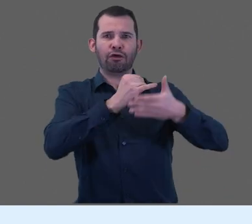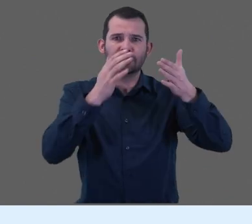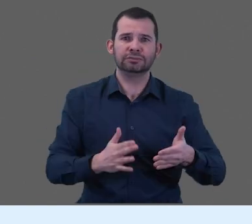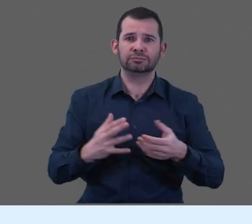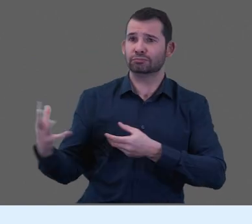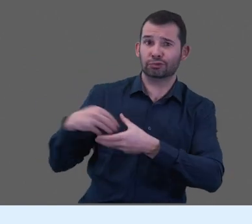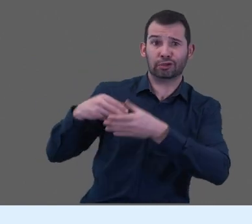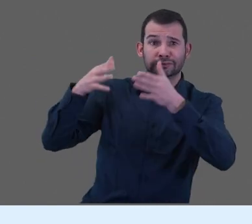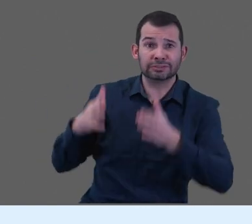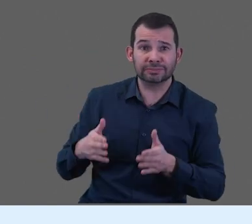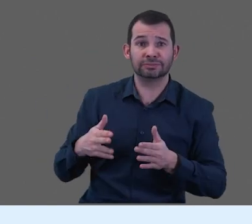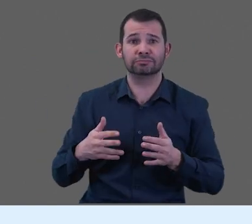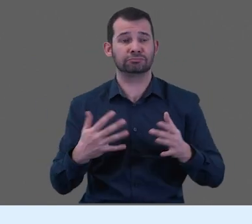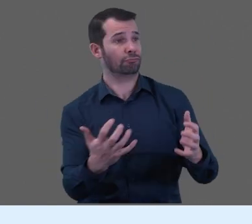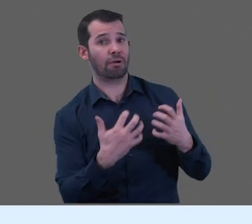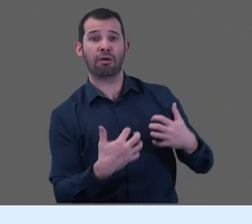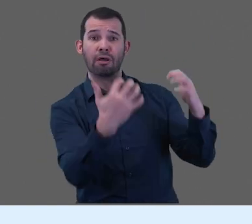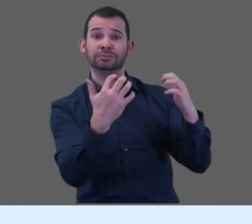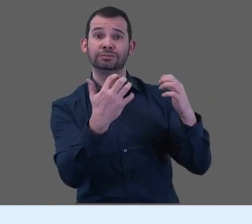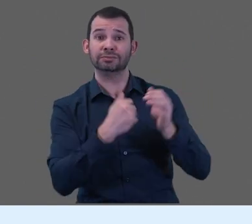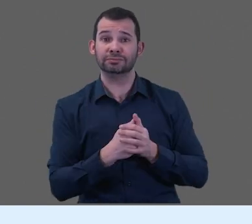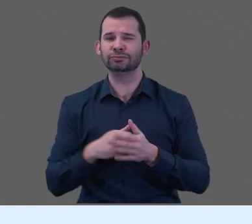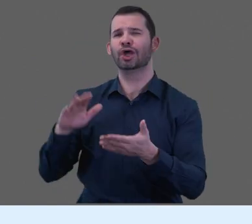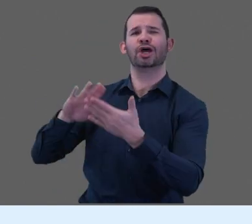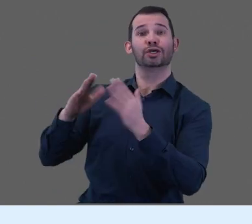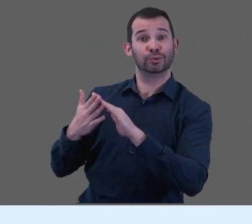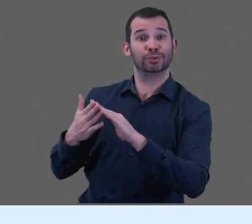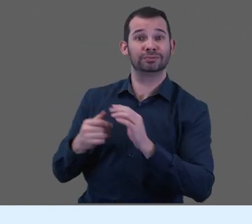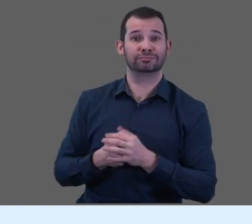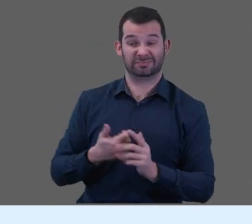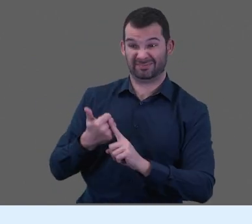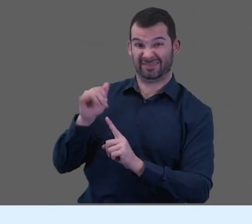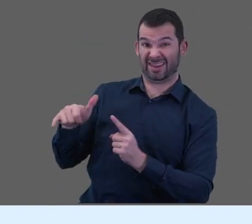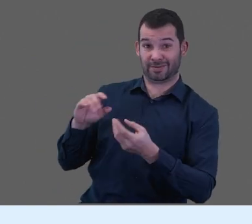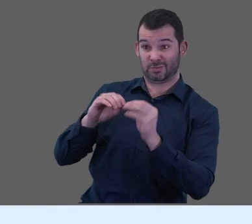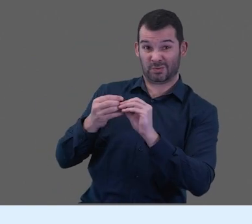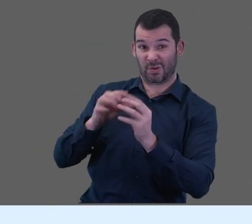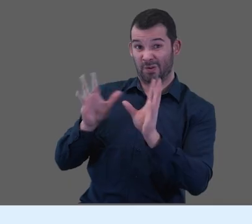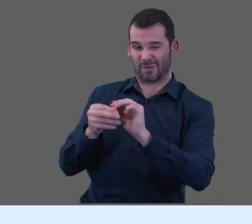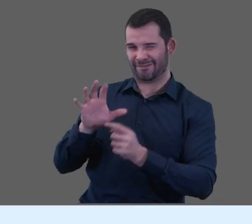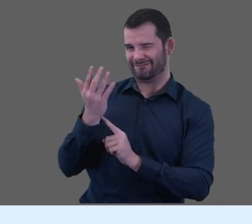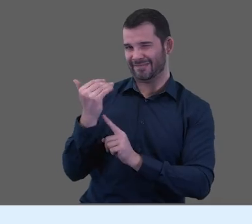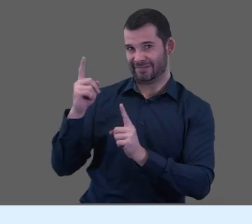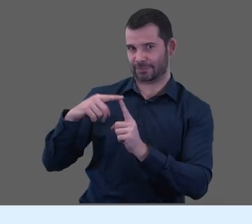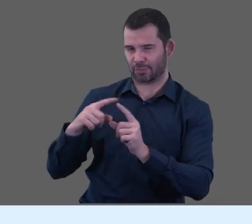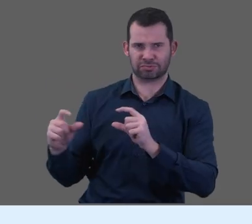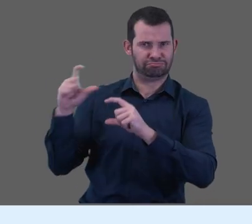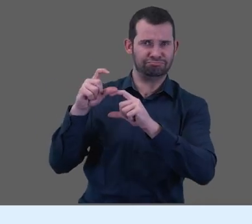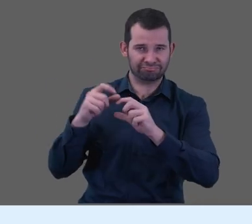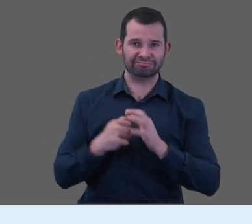artists, participants, audiences and communities. This is scored out of 15 points.